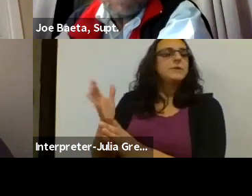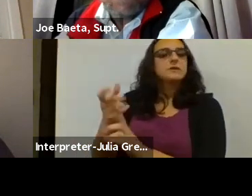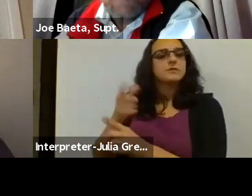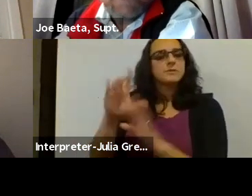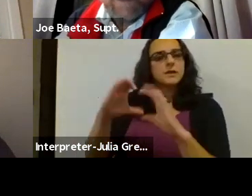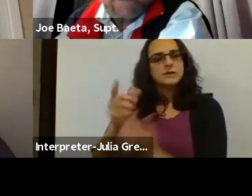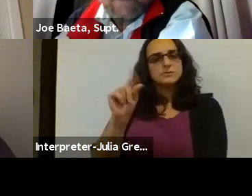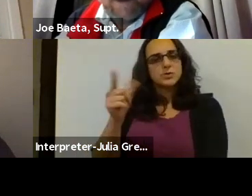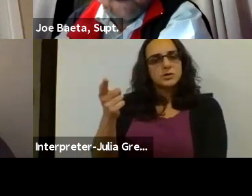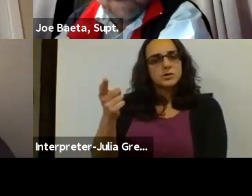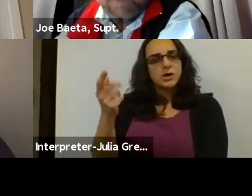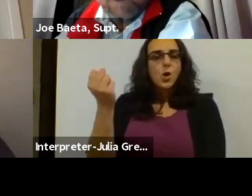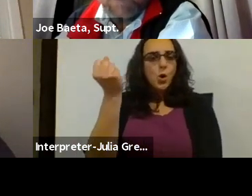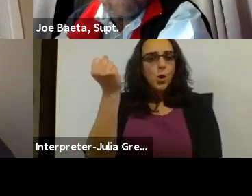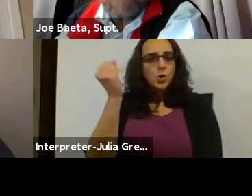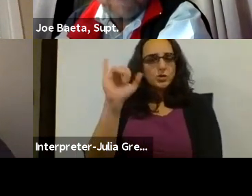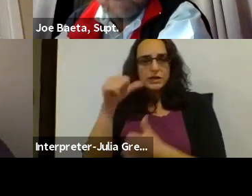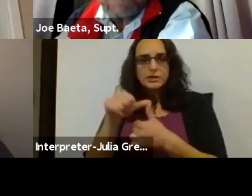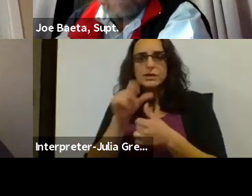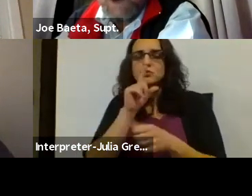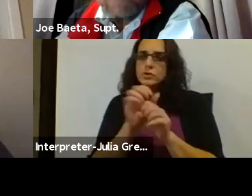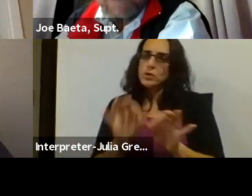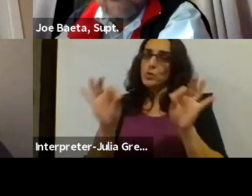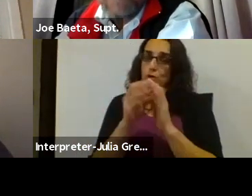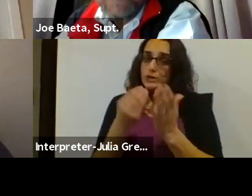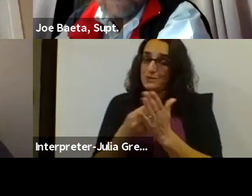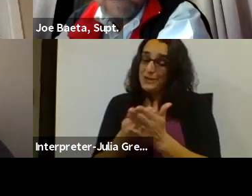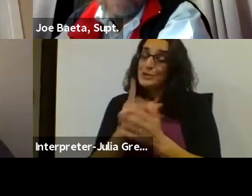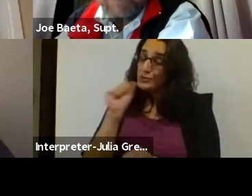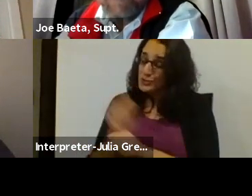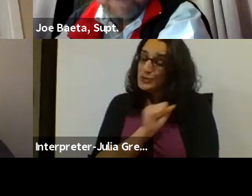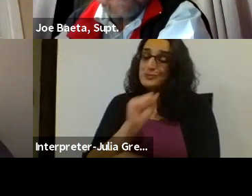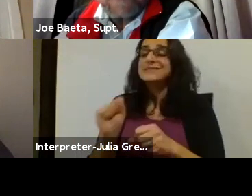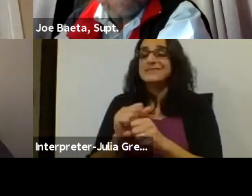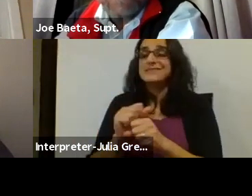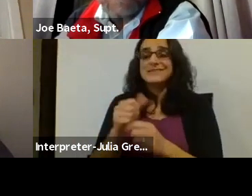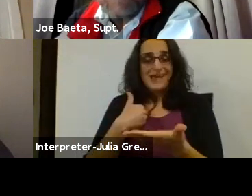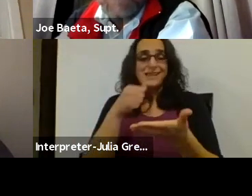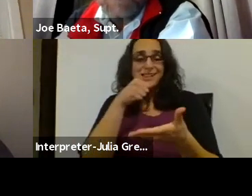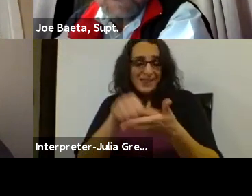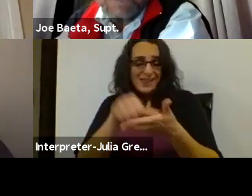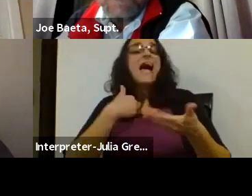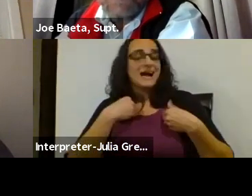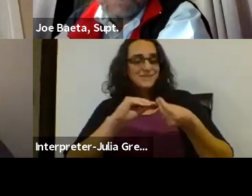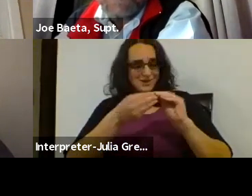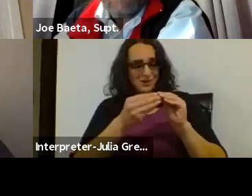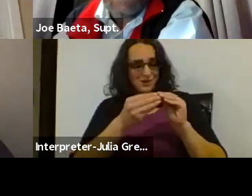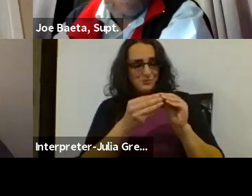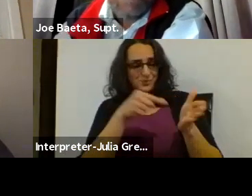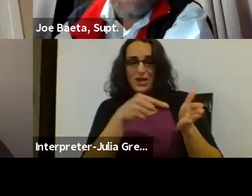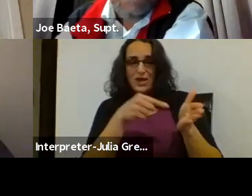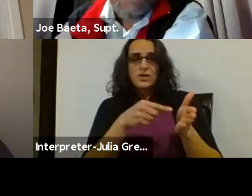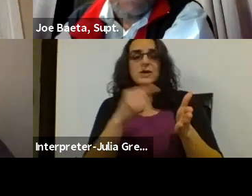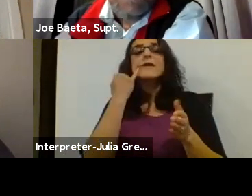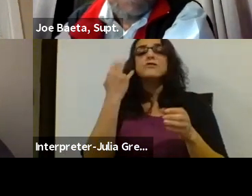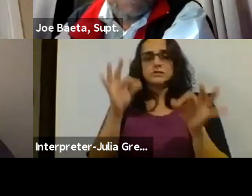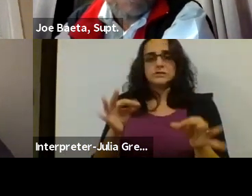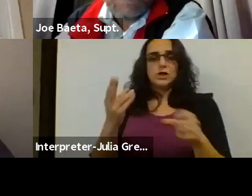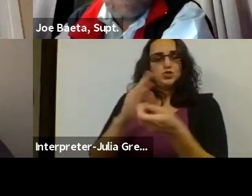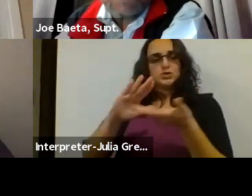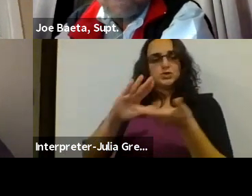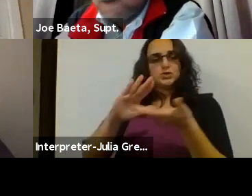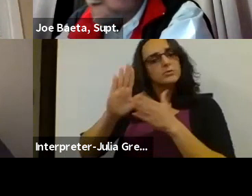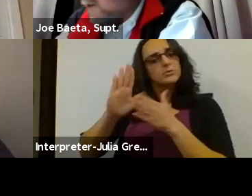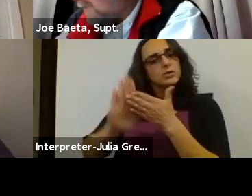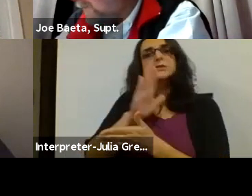Joe Baeta, Supt. : Hold on to that letter, it's really worth money, believe it or not, that letter. It's got a number of value on it. If you decide to use the community colleges or State College University system.